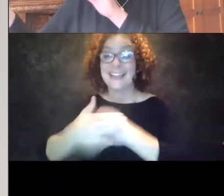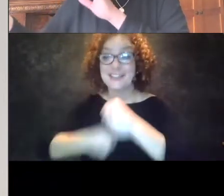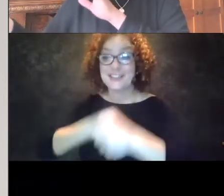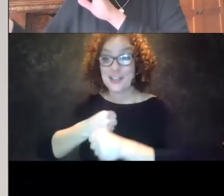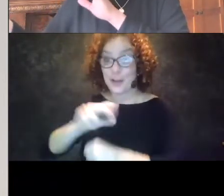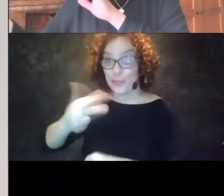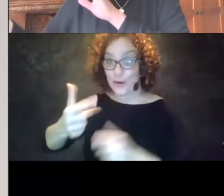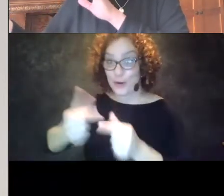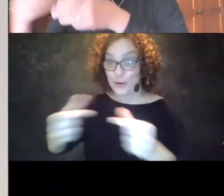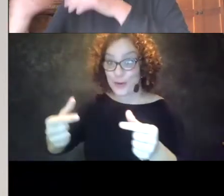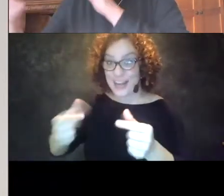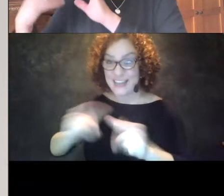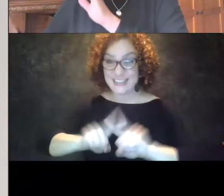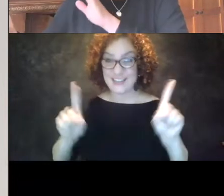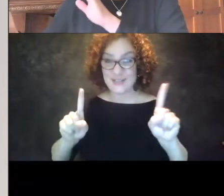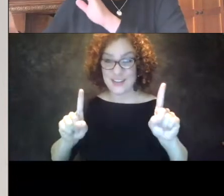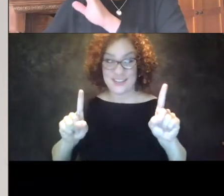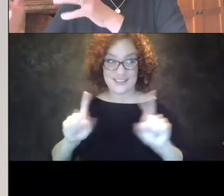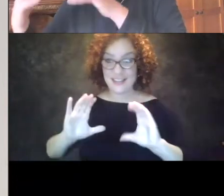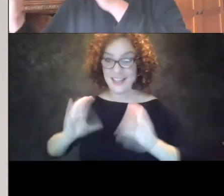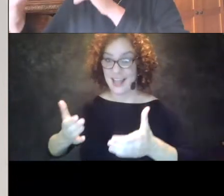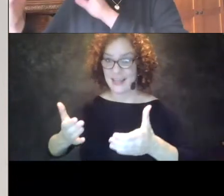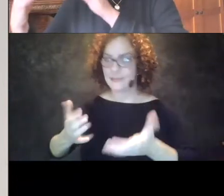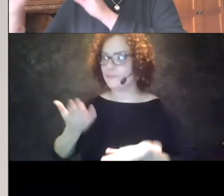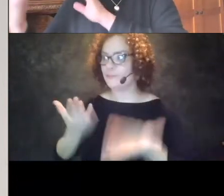room 105, they might have completely different friends, because they start to identify it's